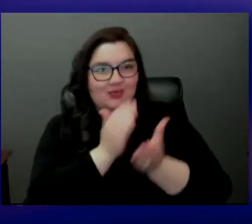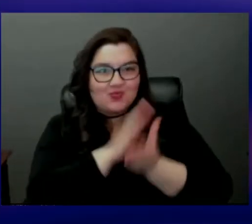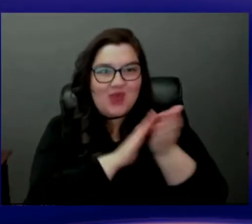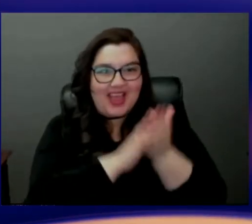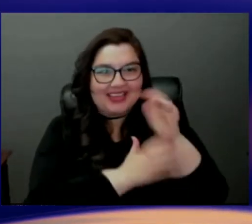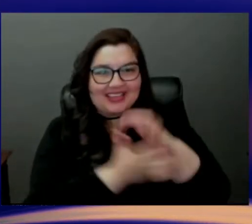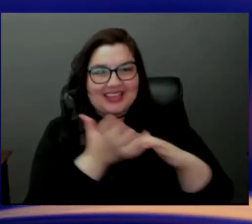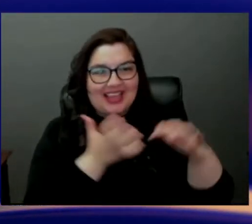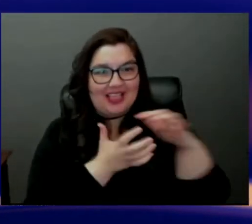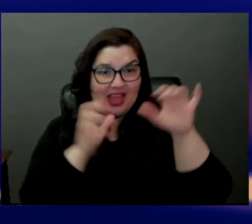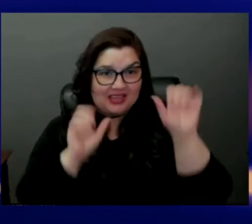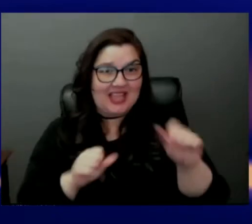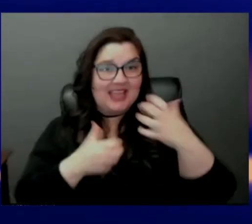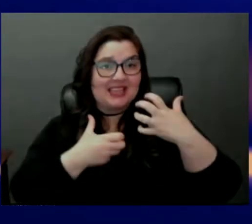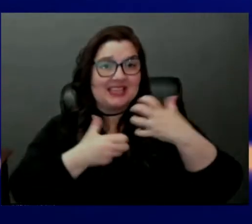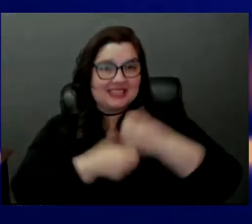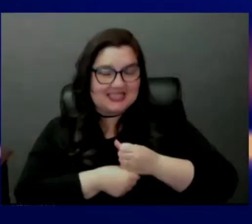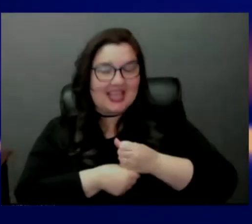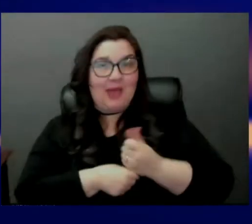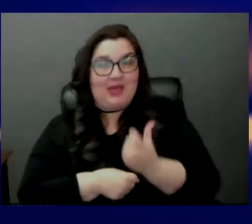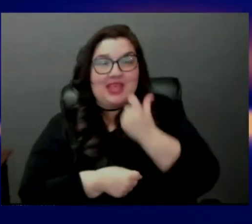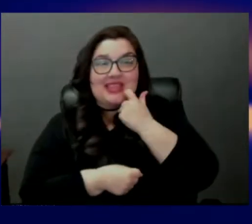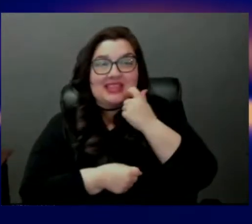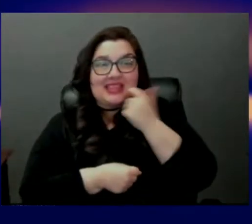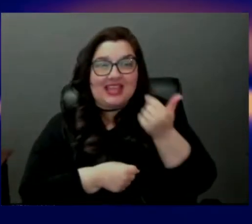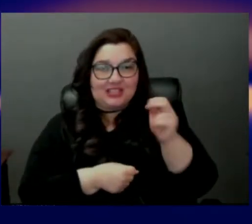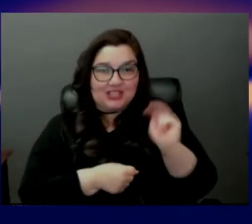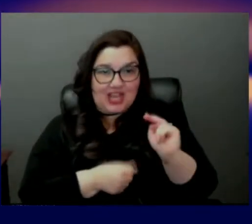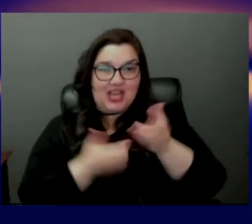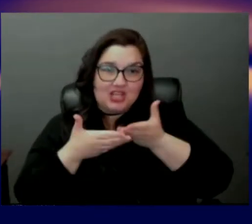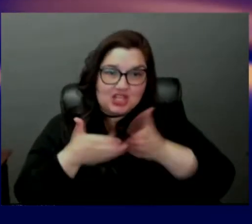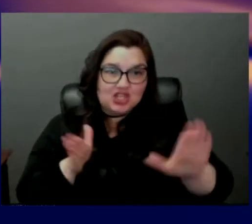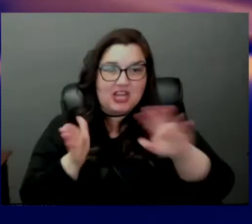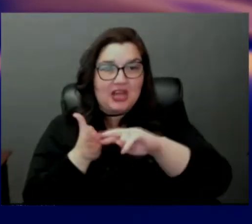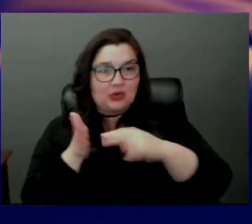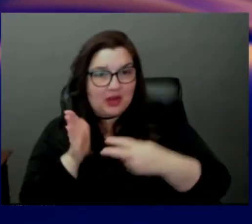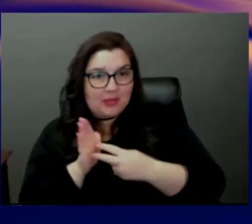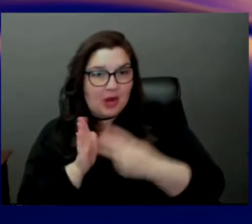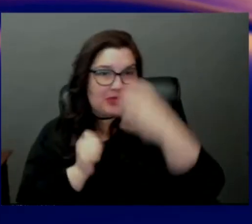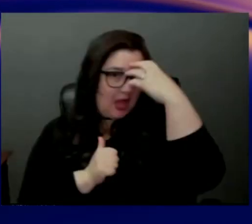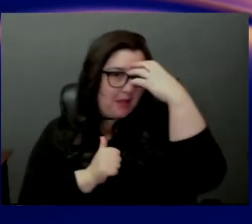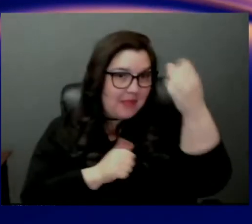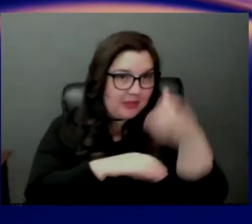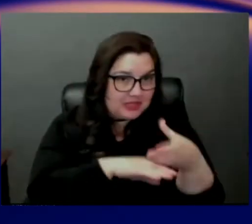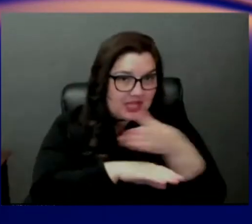the latest generation of general purpose, the memory optimized and the compute optimized instances